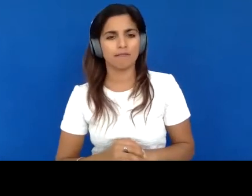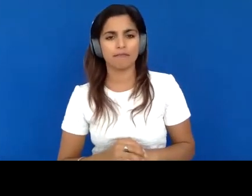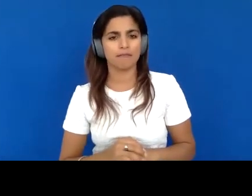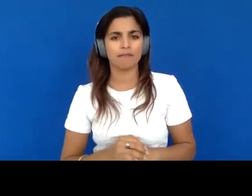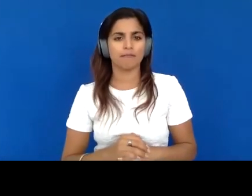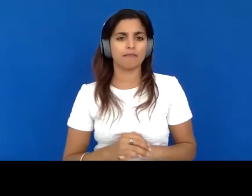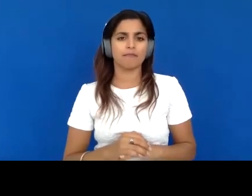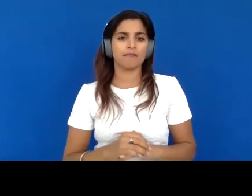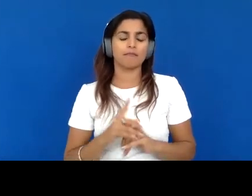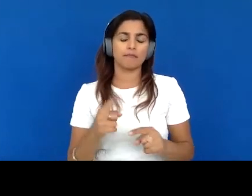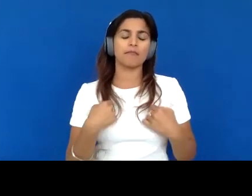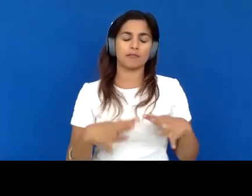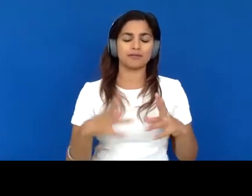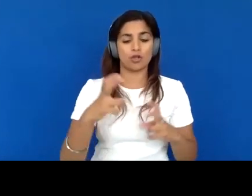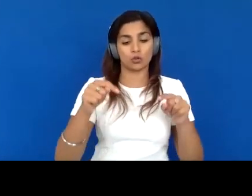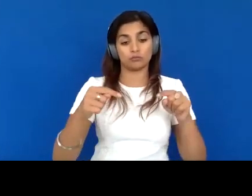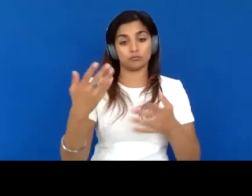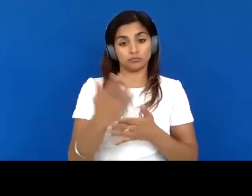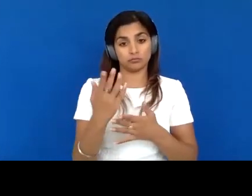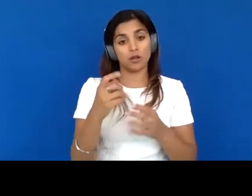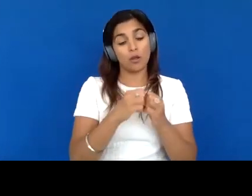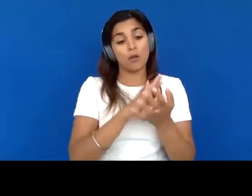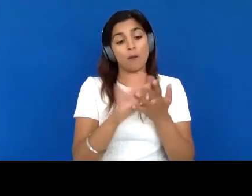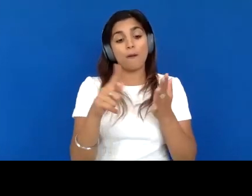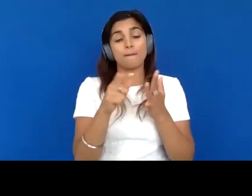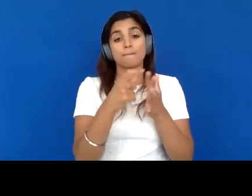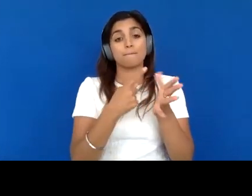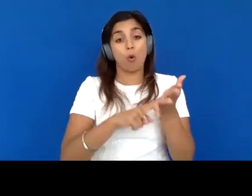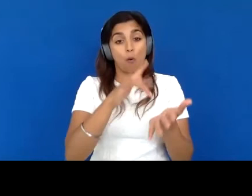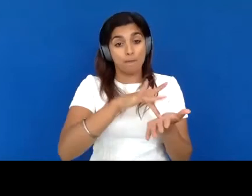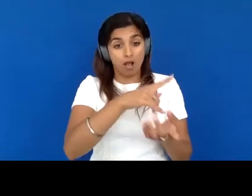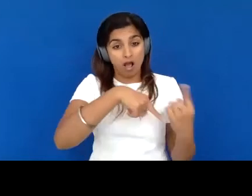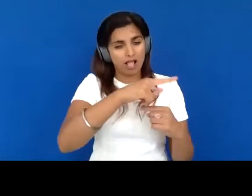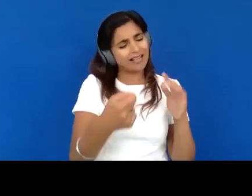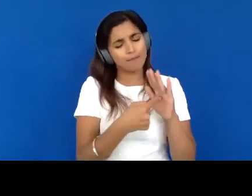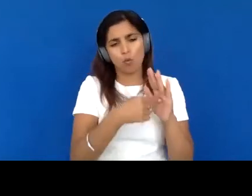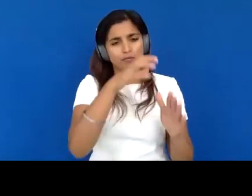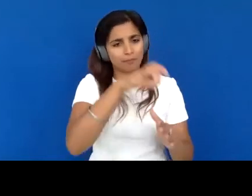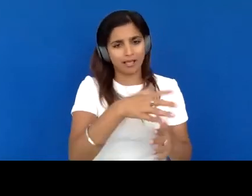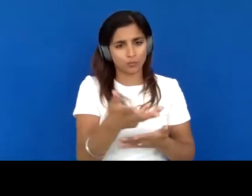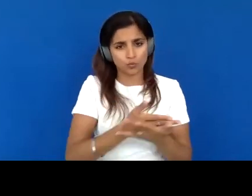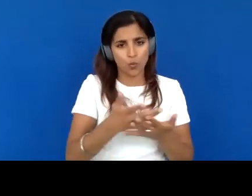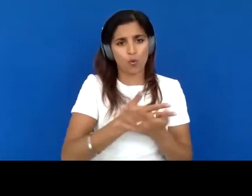this talk that purple is an important site to think about the production of disability in disposability by transnational capitalism that tripping